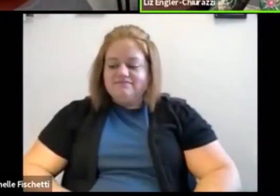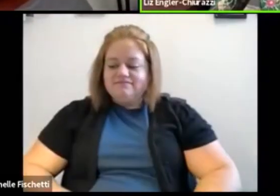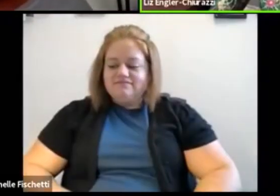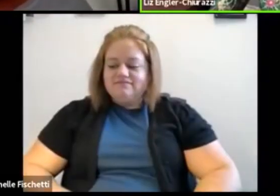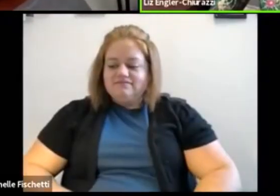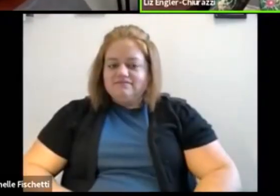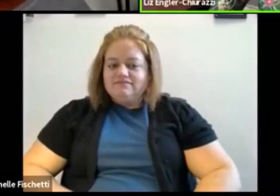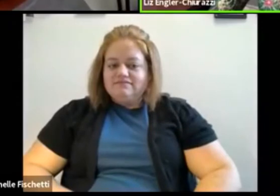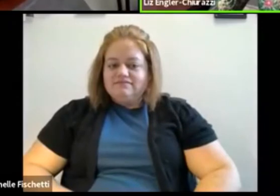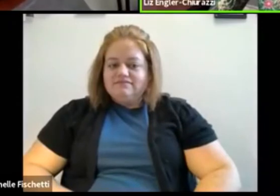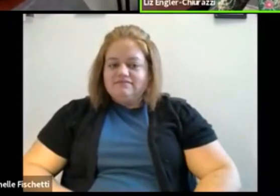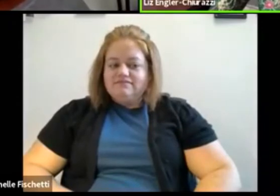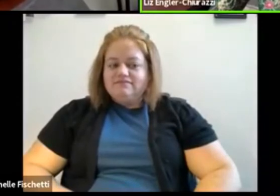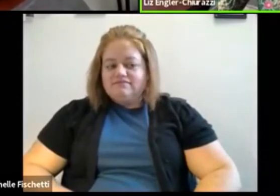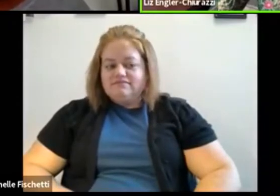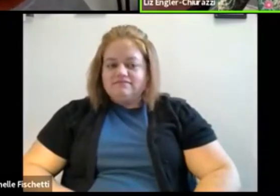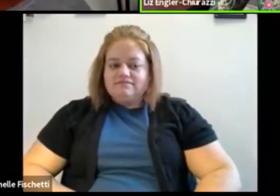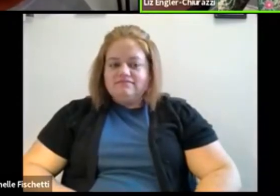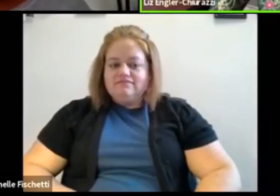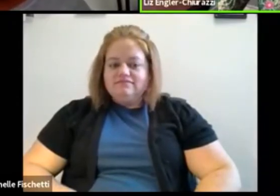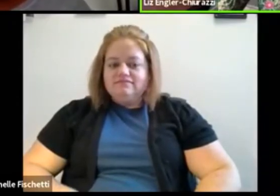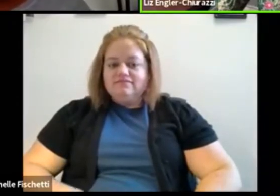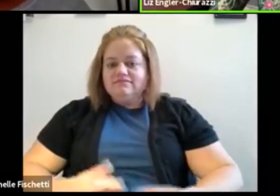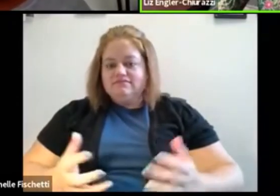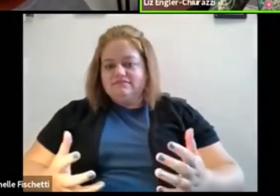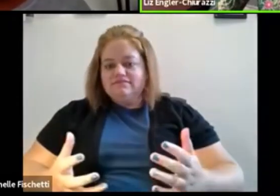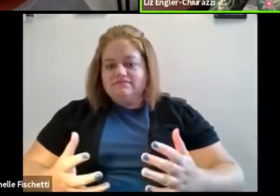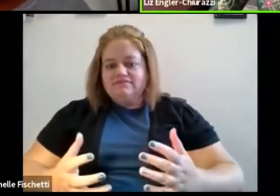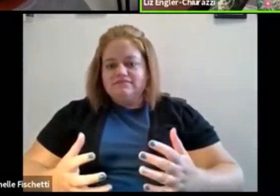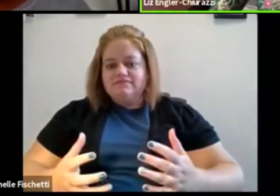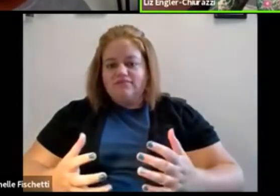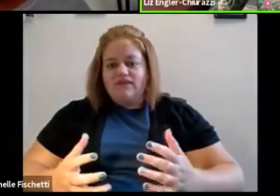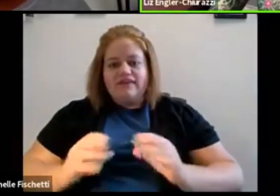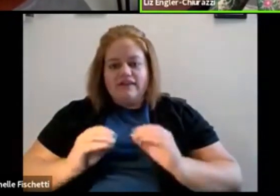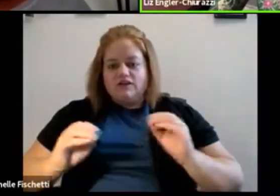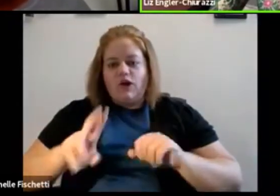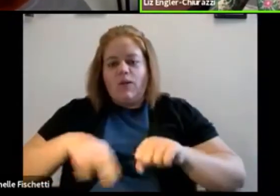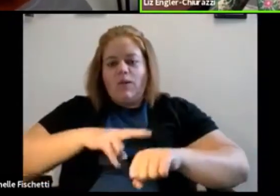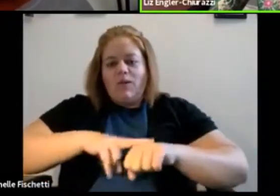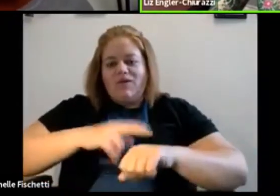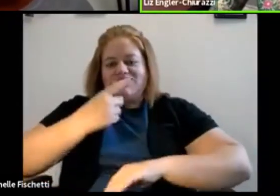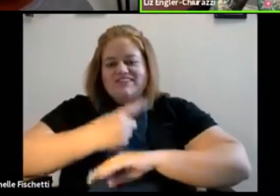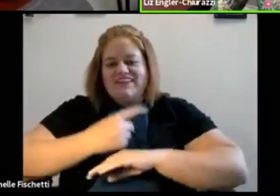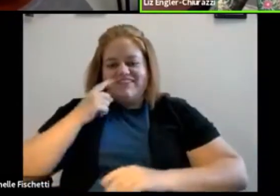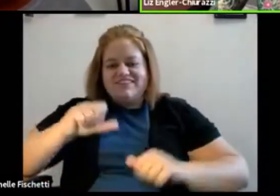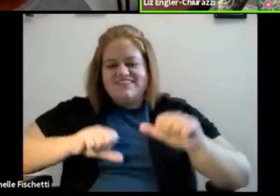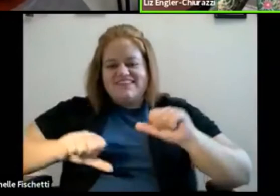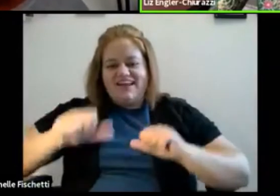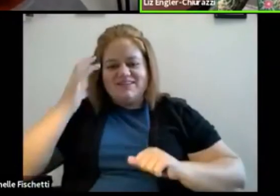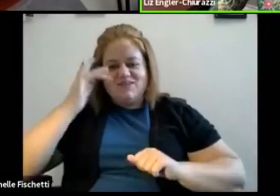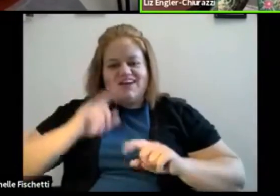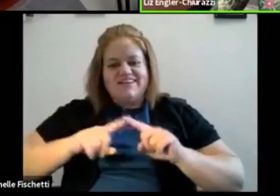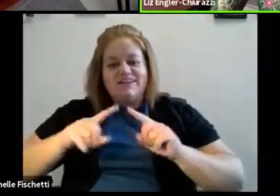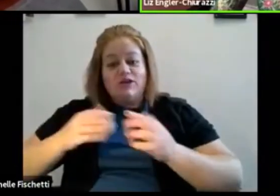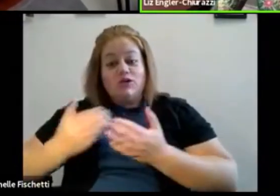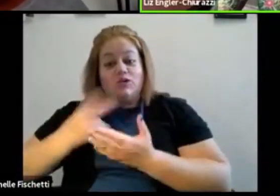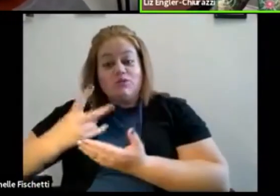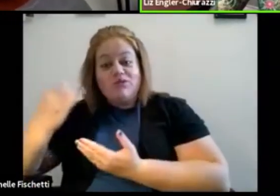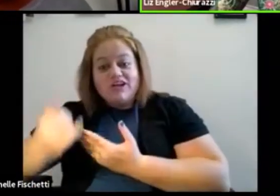somewhat cliche there there are very few normal days in science because you're always doing a new project or things are changing a lot